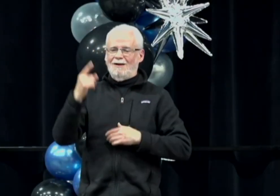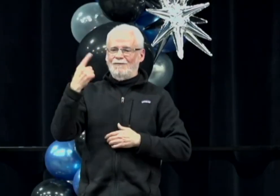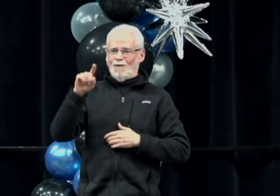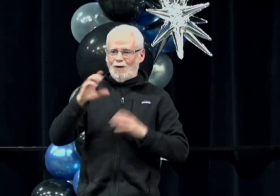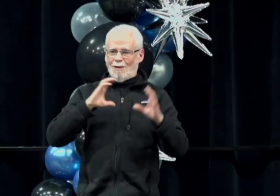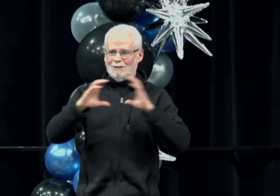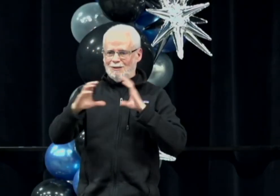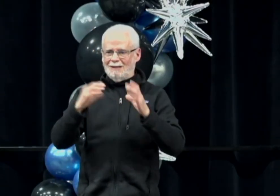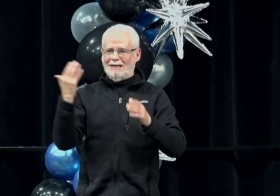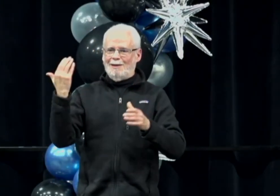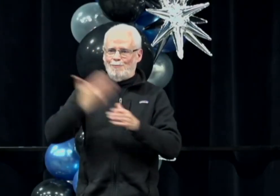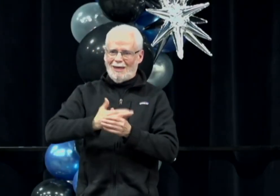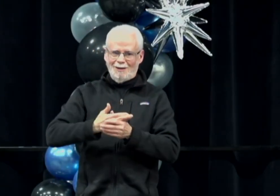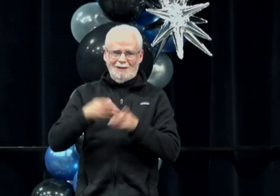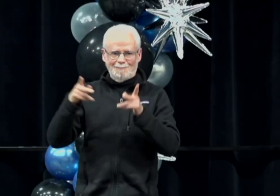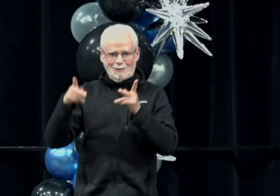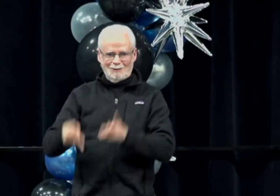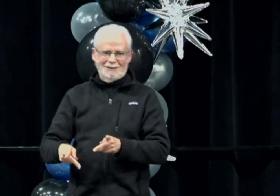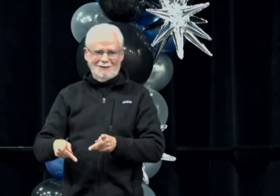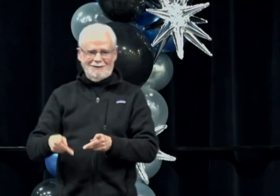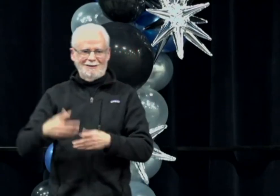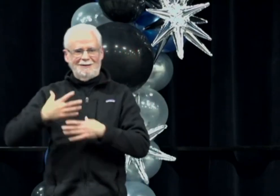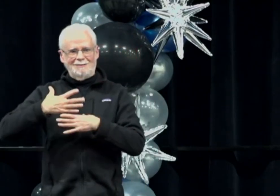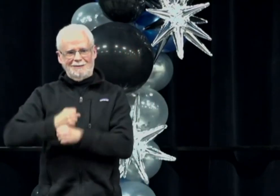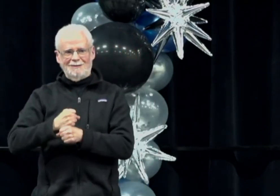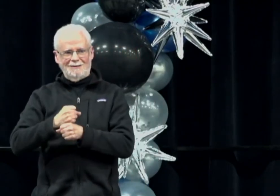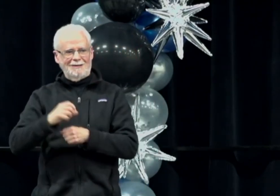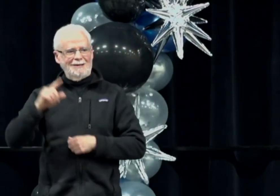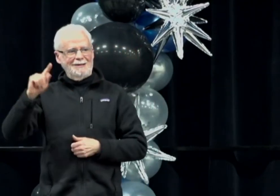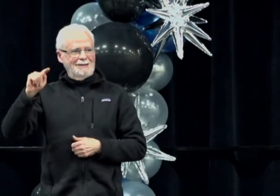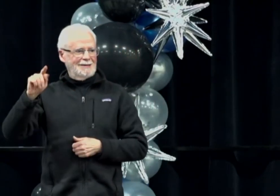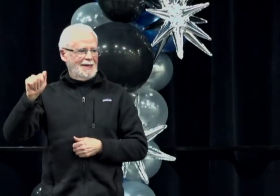It was passed and was signed into law. It had a long name: Telecommunication